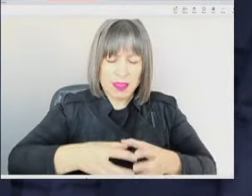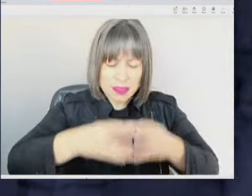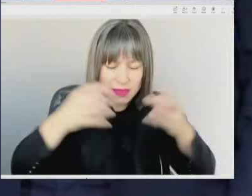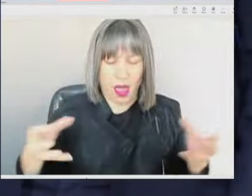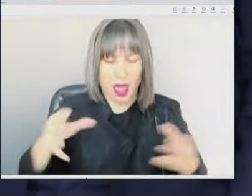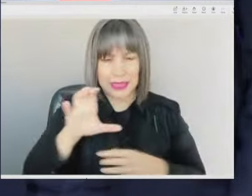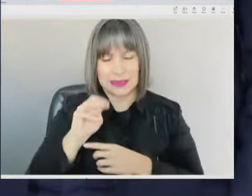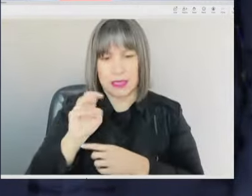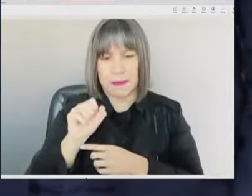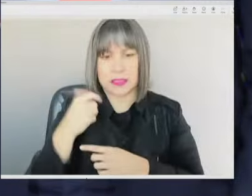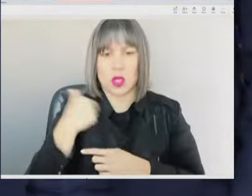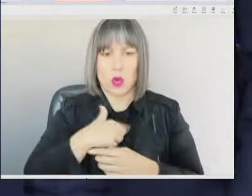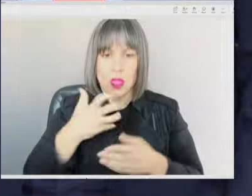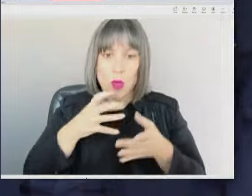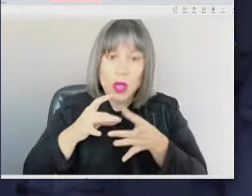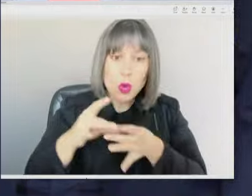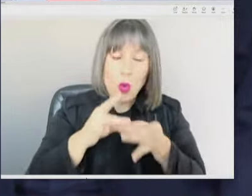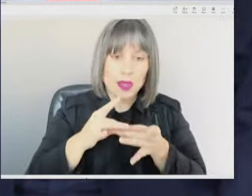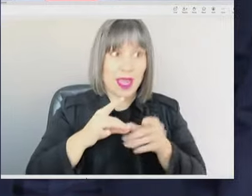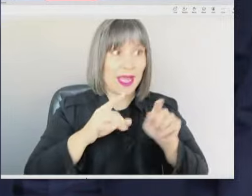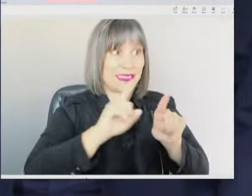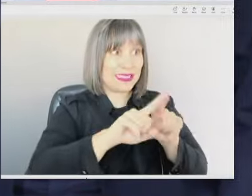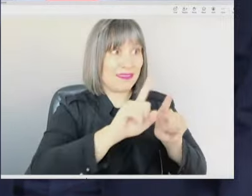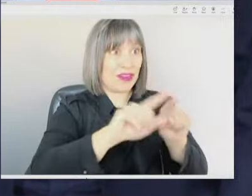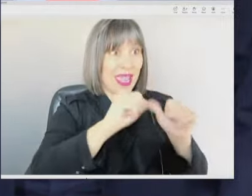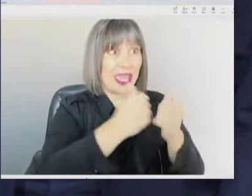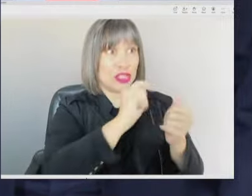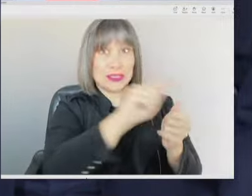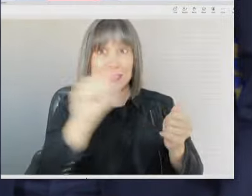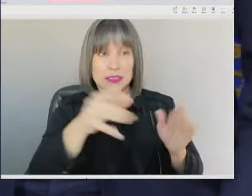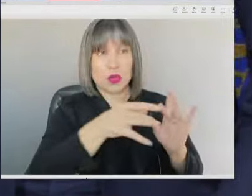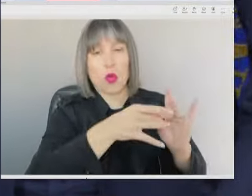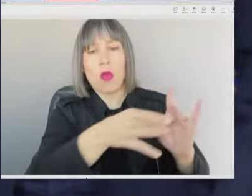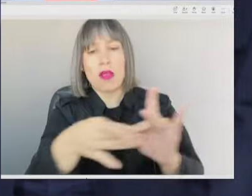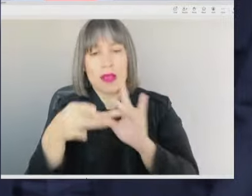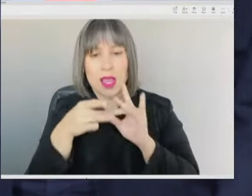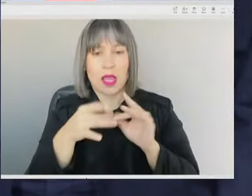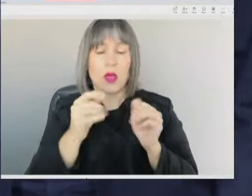the service between agencies in an accountable way with healthcare and community partners so that we